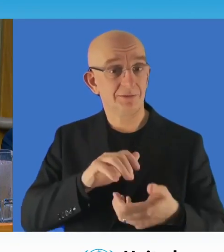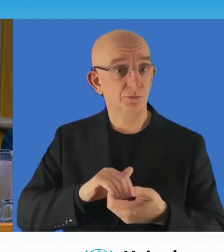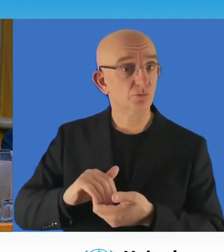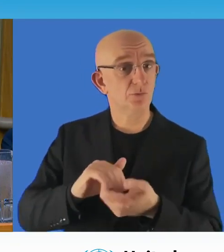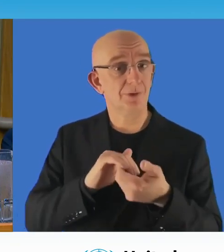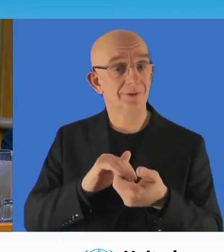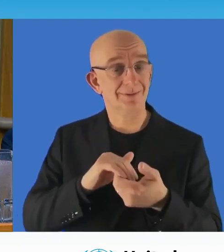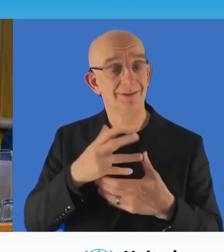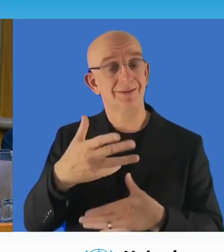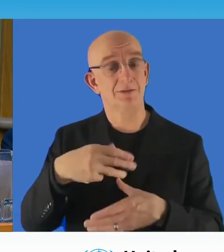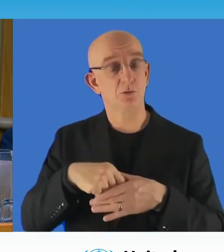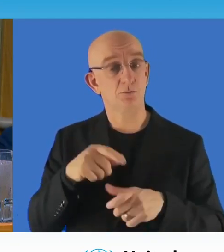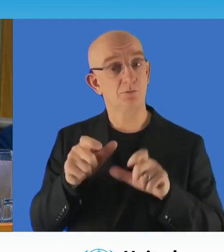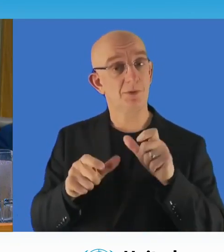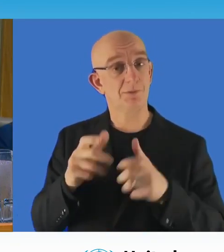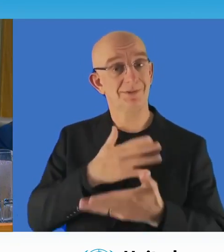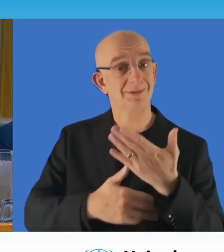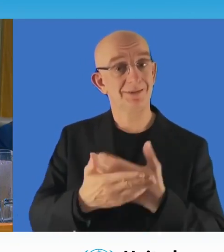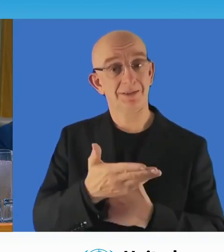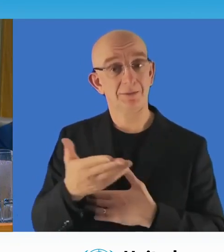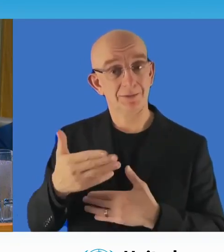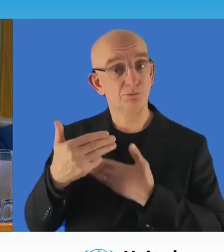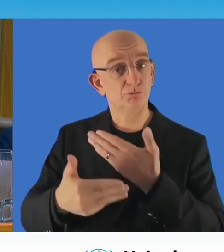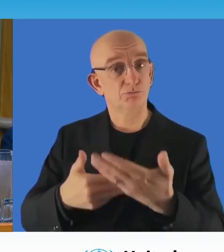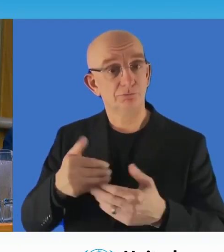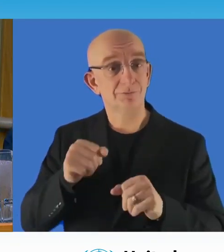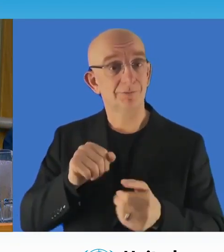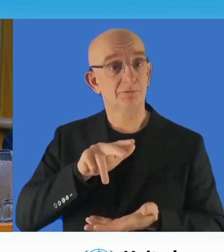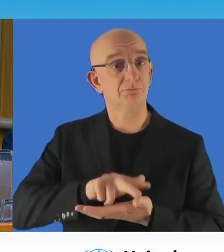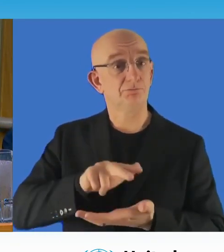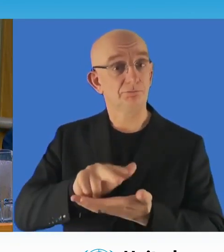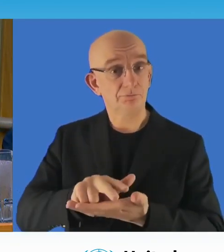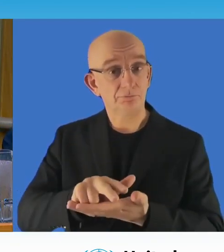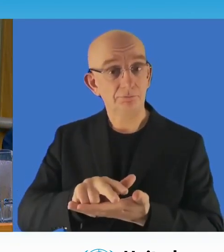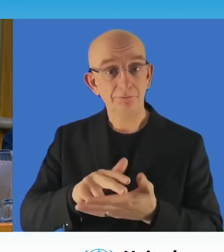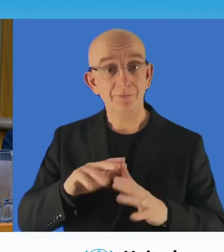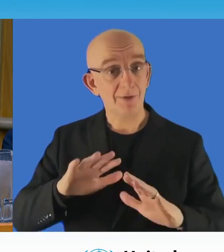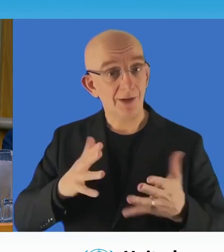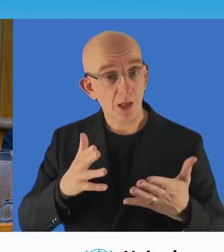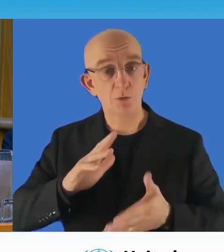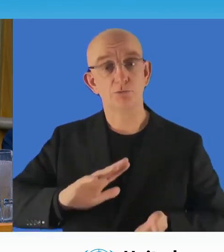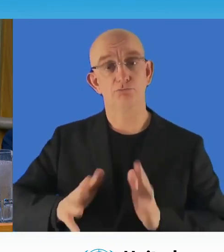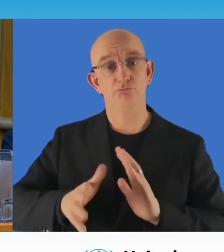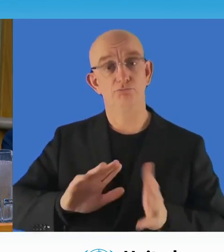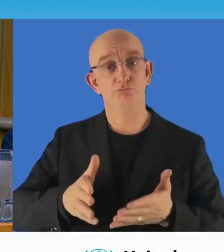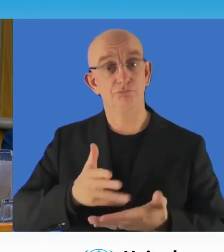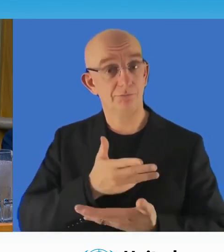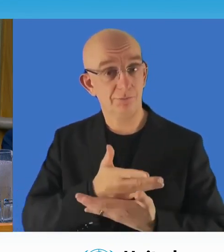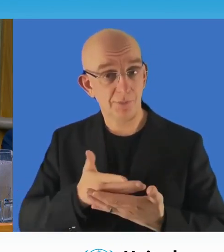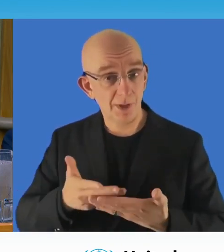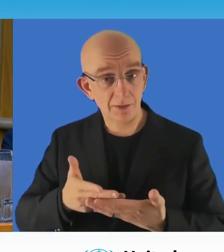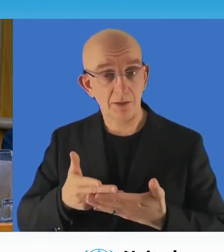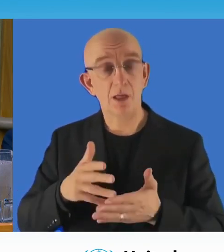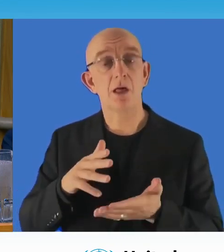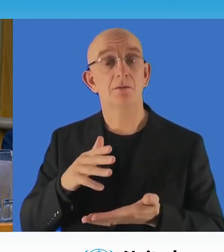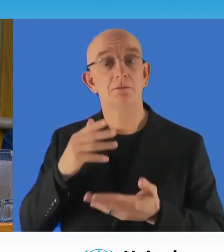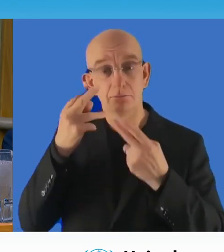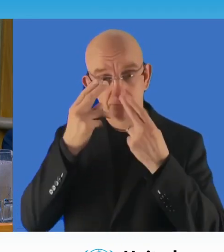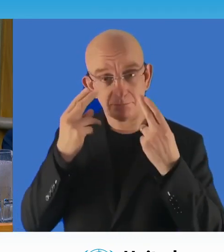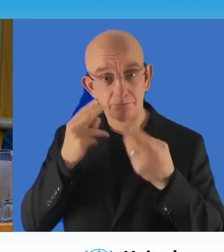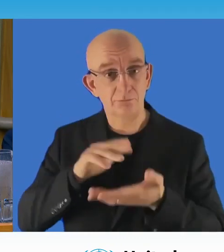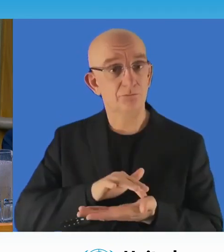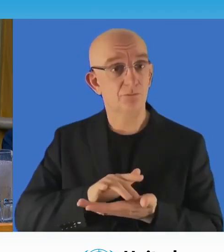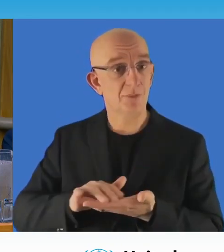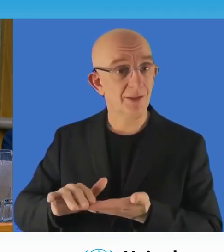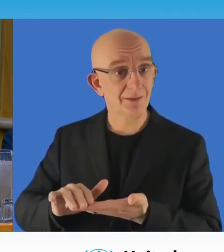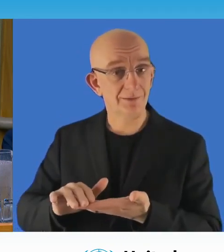the introduction of of sign langugage and brail for de people in Mongolia o helped government to